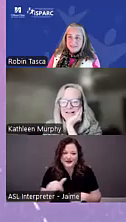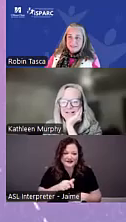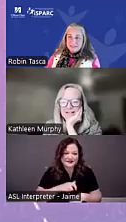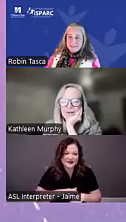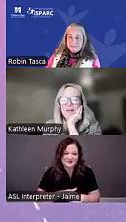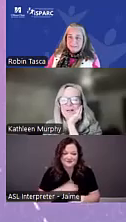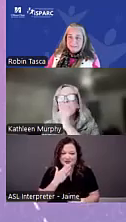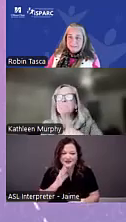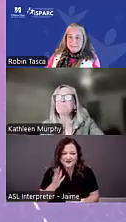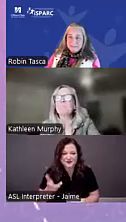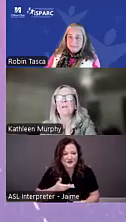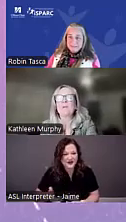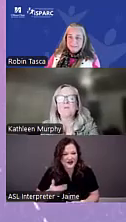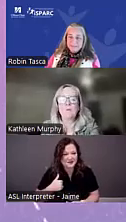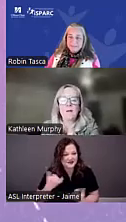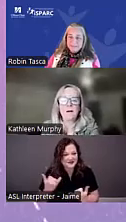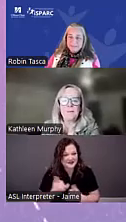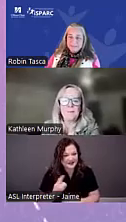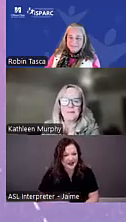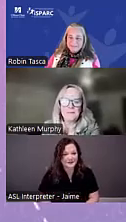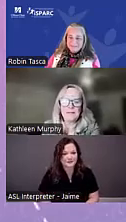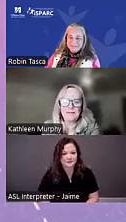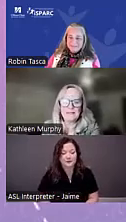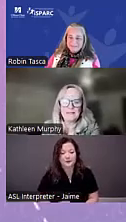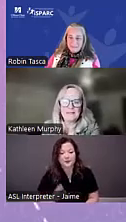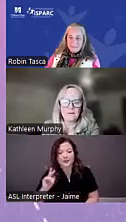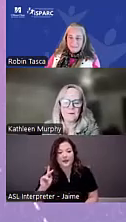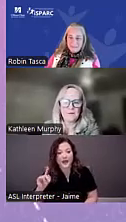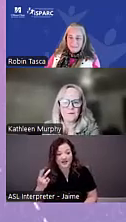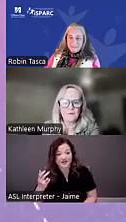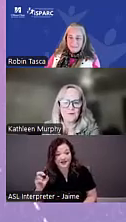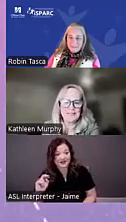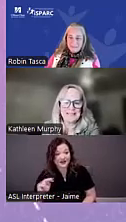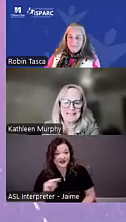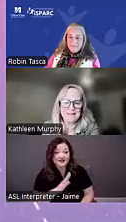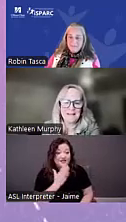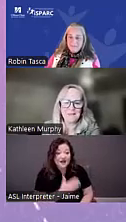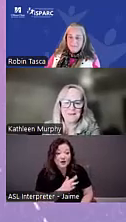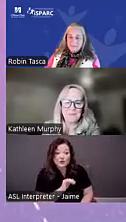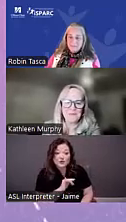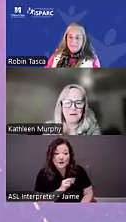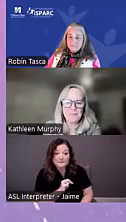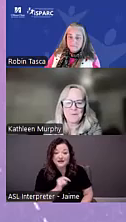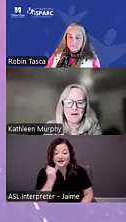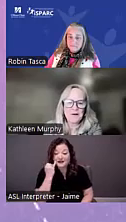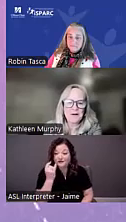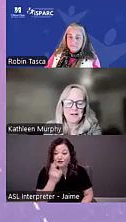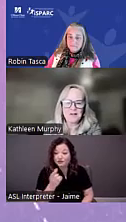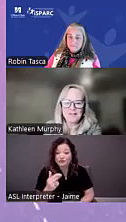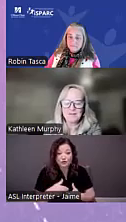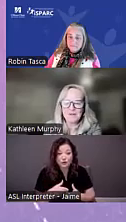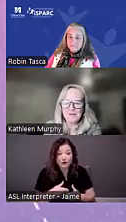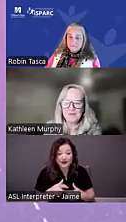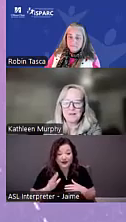And I did want to scroll up a little bit. For those of you who joined late, I'm Kathleen Murphy. I'm your moderator this afternoon,